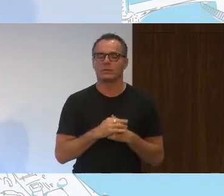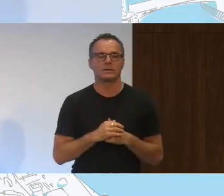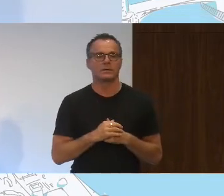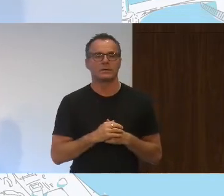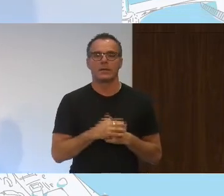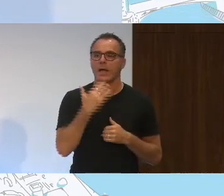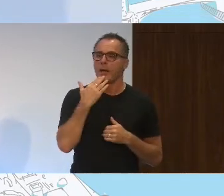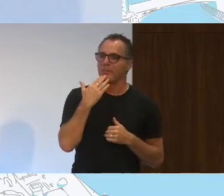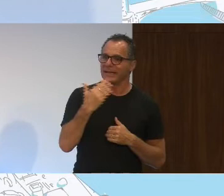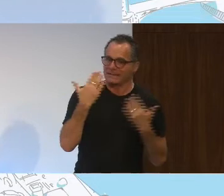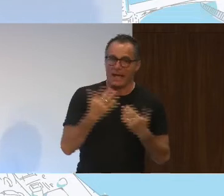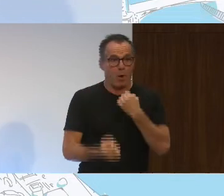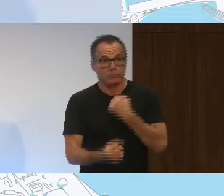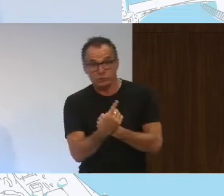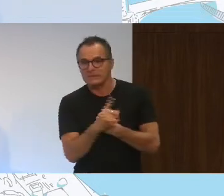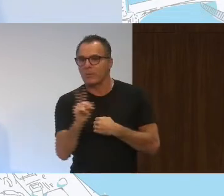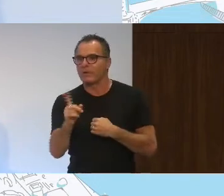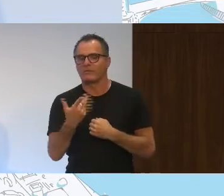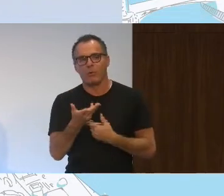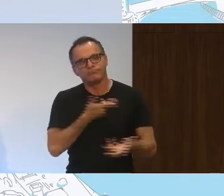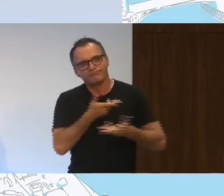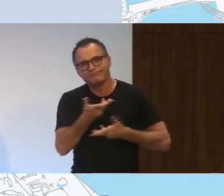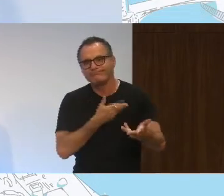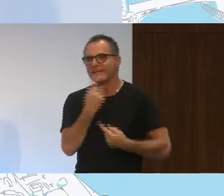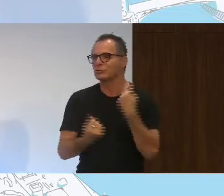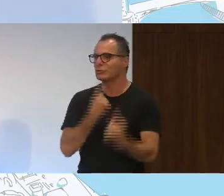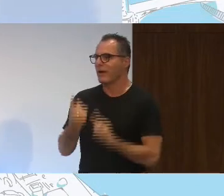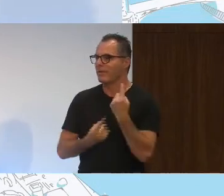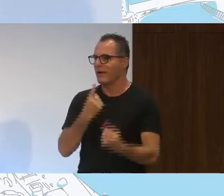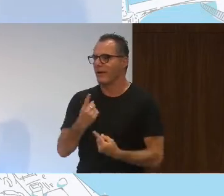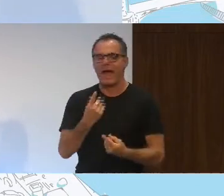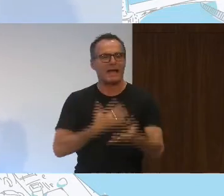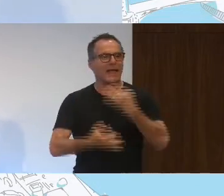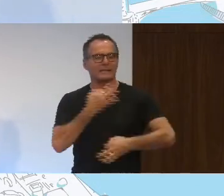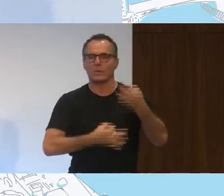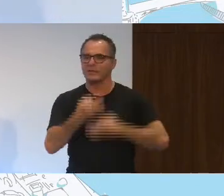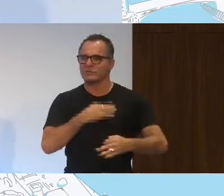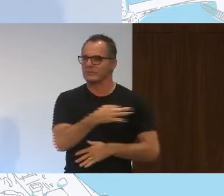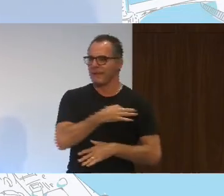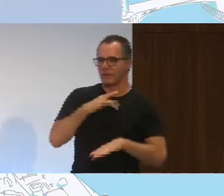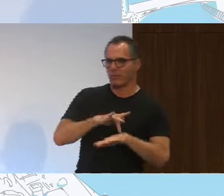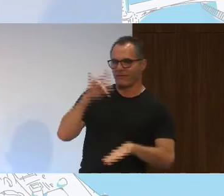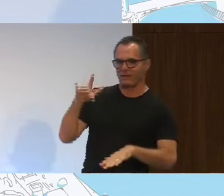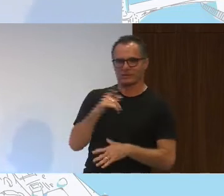Do you take the opportunity to speak with one another and also to ask any questions of any of the medical professionals who you've spotted along the way.